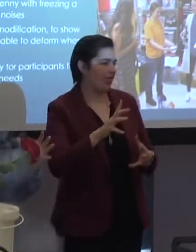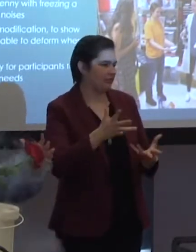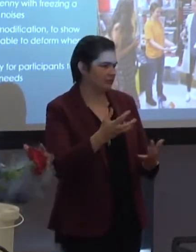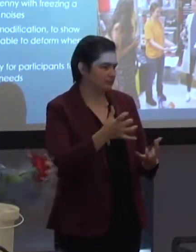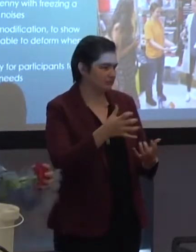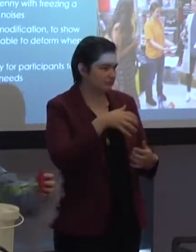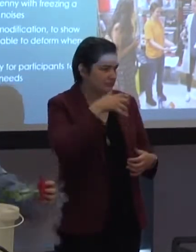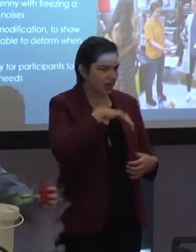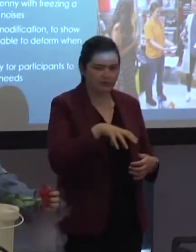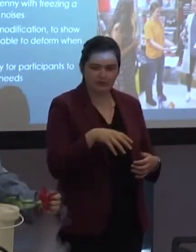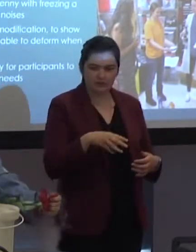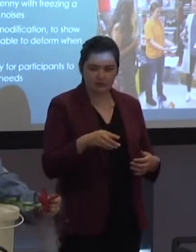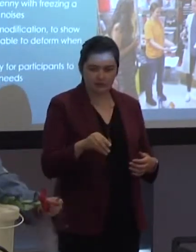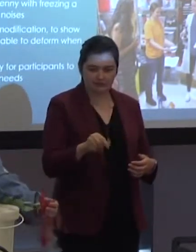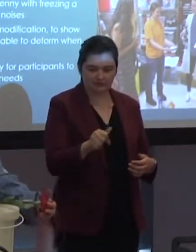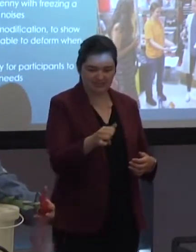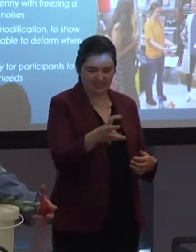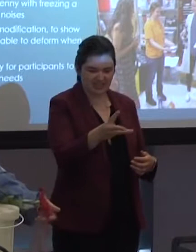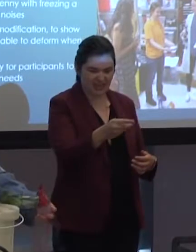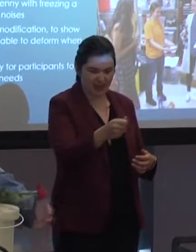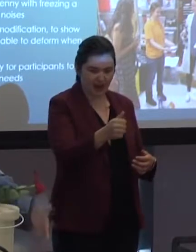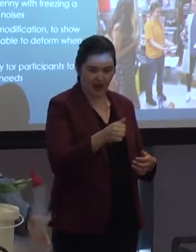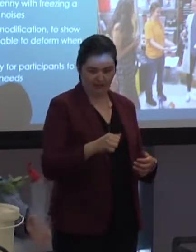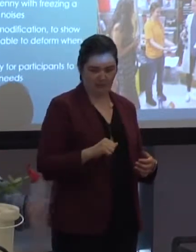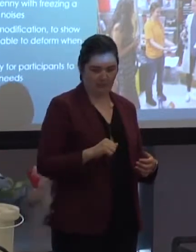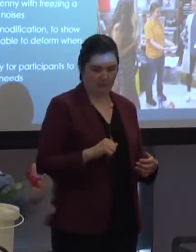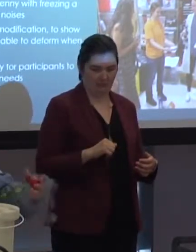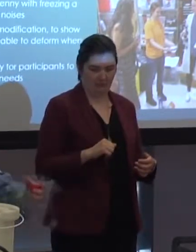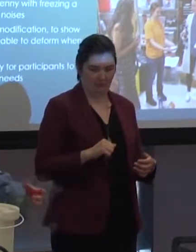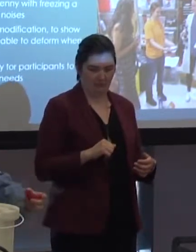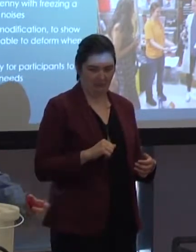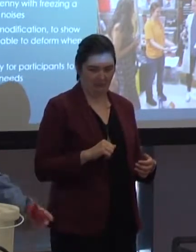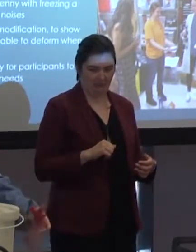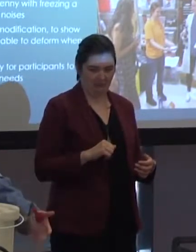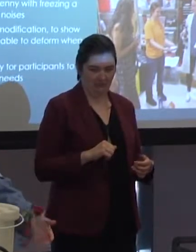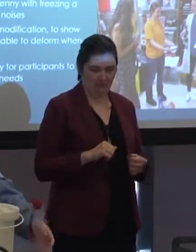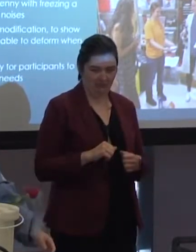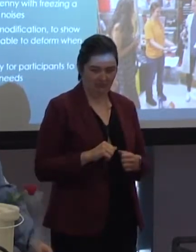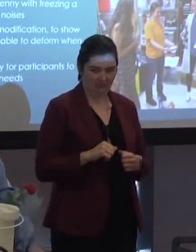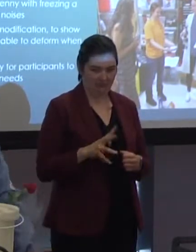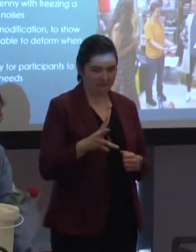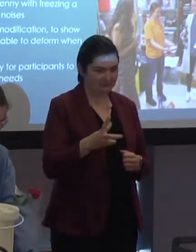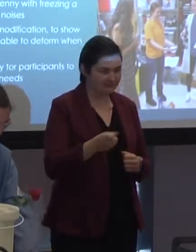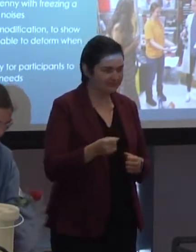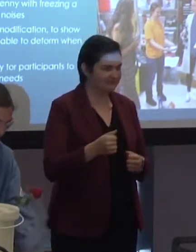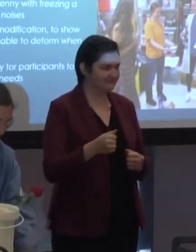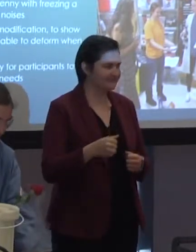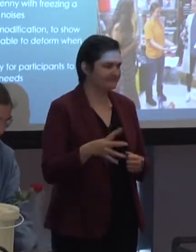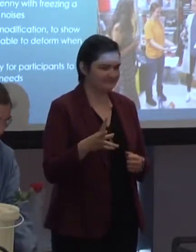I can channel my inner dark side. (rose crackles) It's crushed. So if you guys would like to feel the petals,